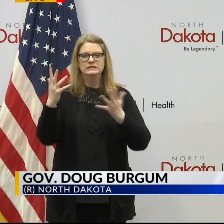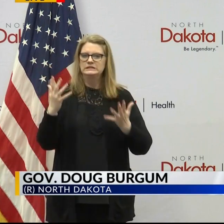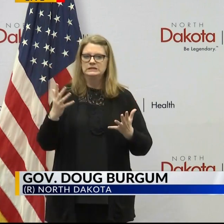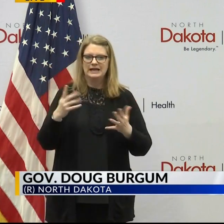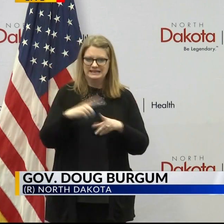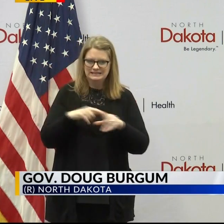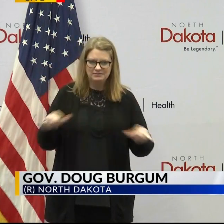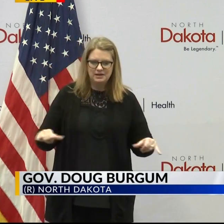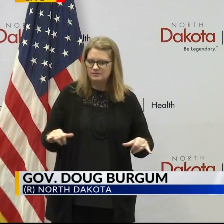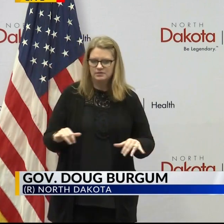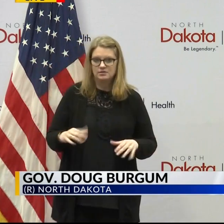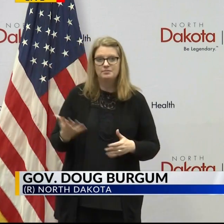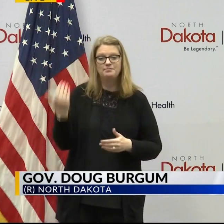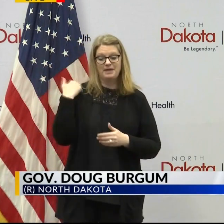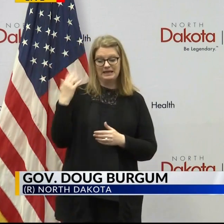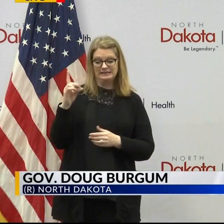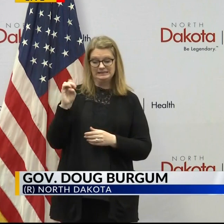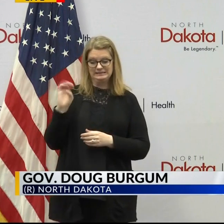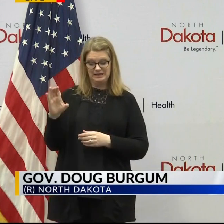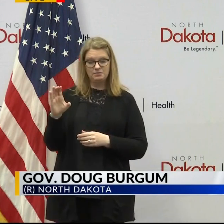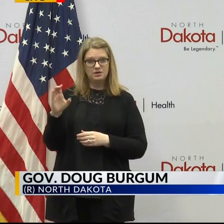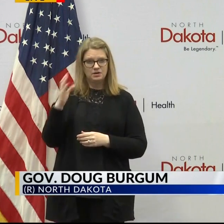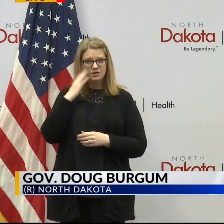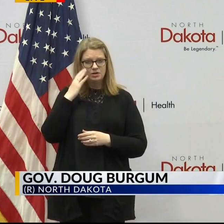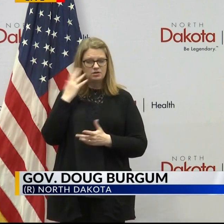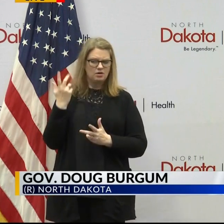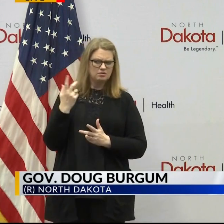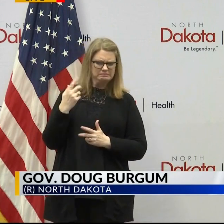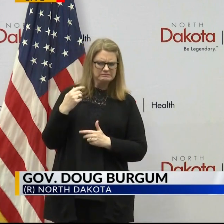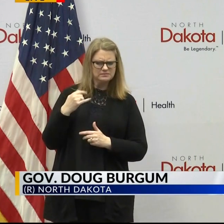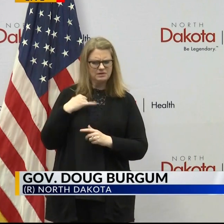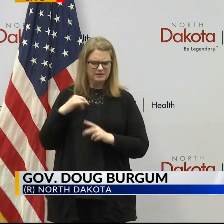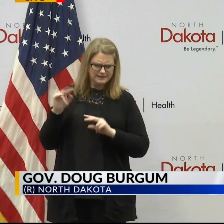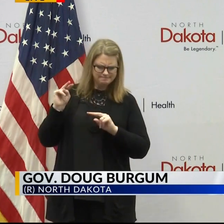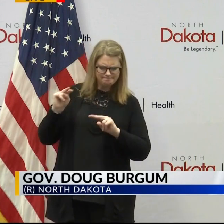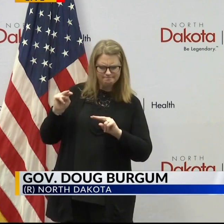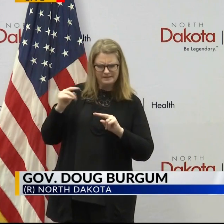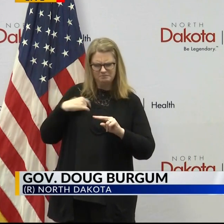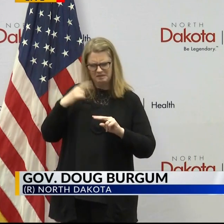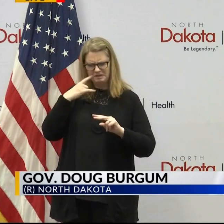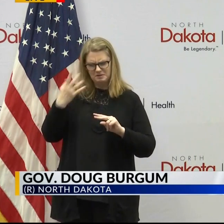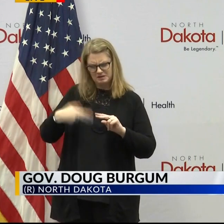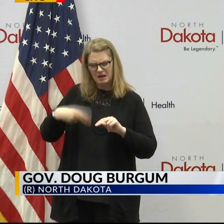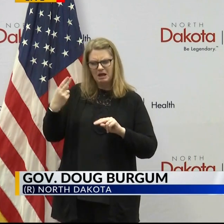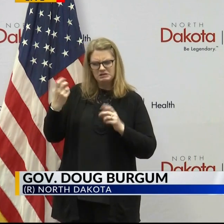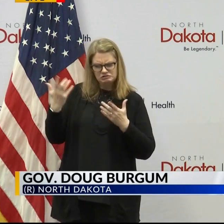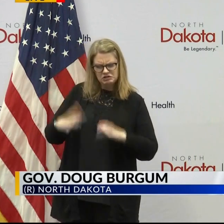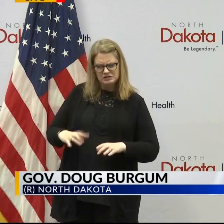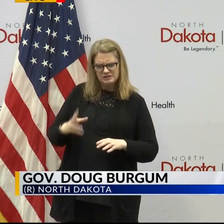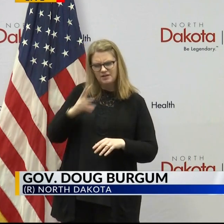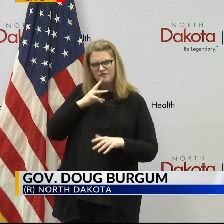COVID BUT A BRIEFING, WHERE WE'RE FORTUNATE WE HAVEN'T HAD MASSACHUSETTS STRING FOOTBALL GAME AT THE SAME TIME AND WE